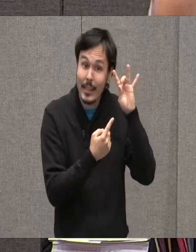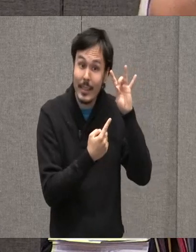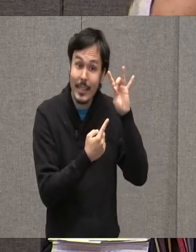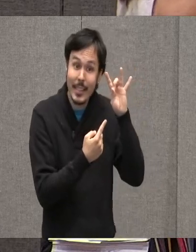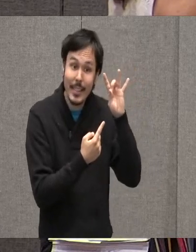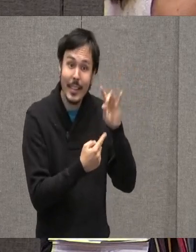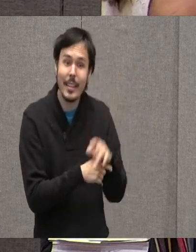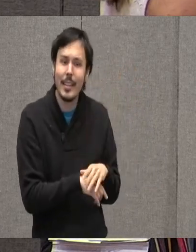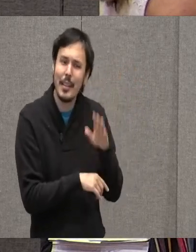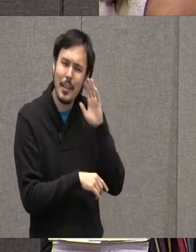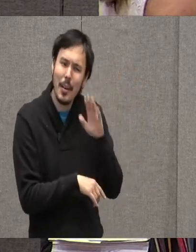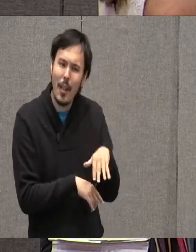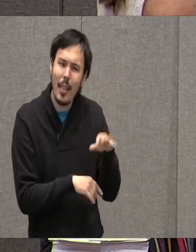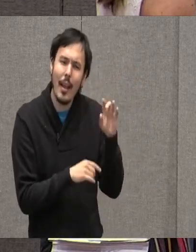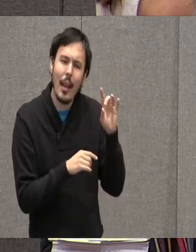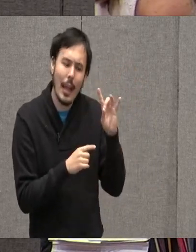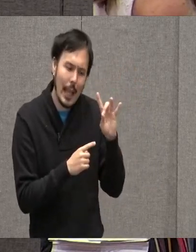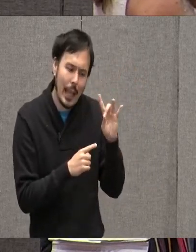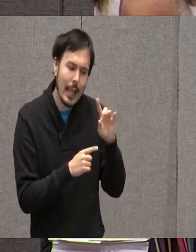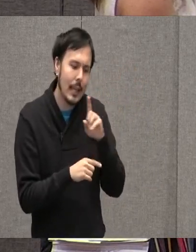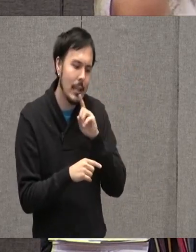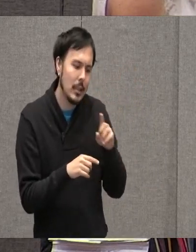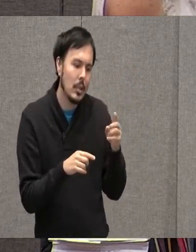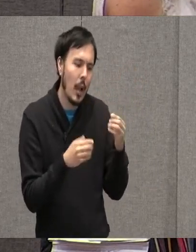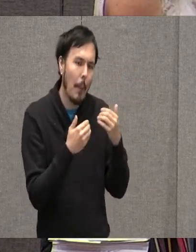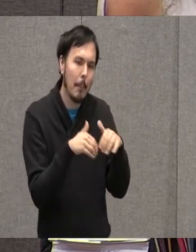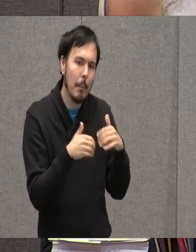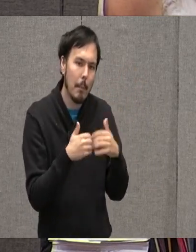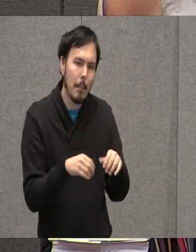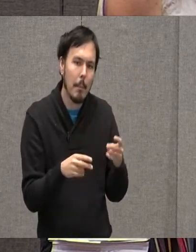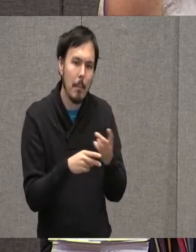eight is a multiple of two, four is a multiple of two,